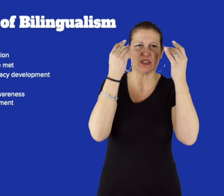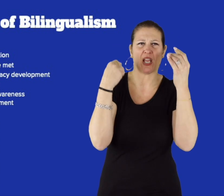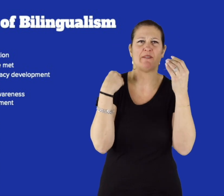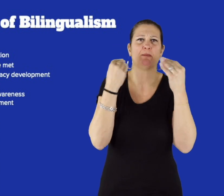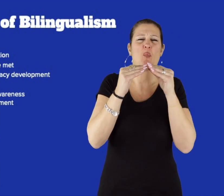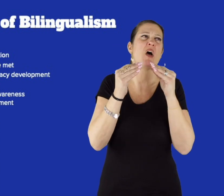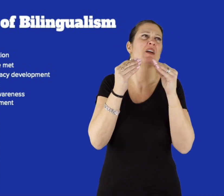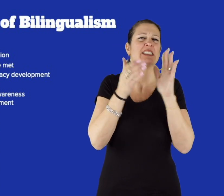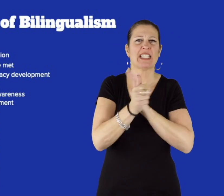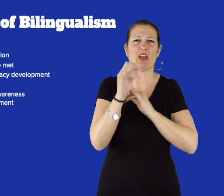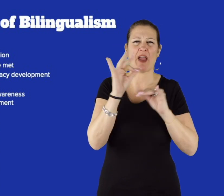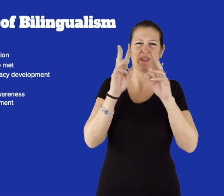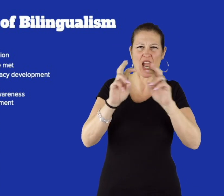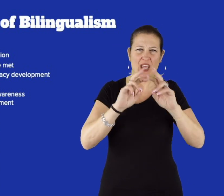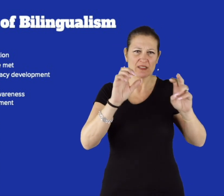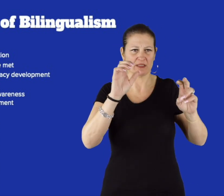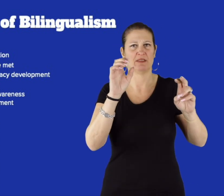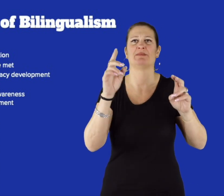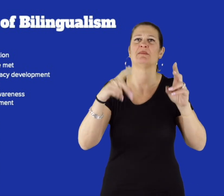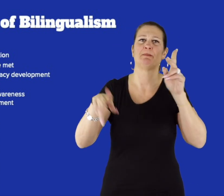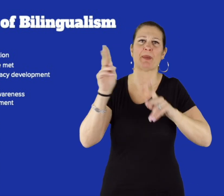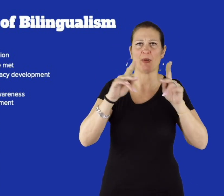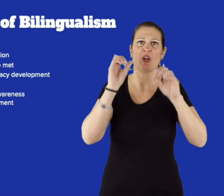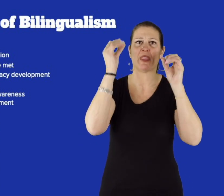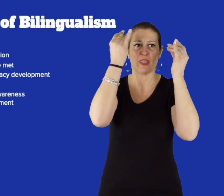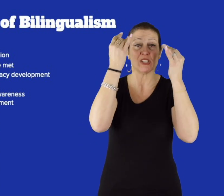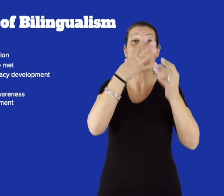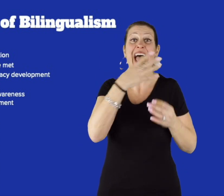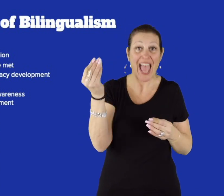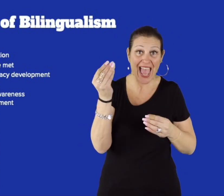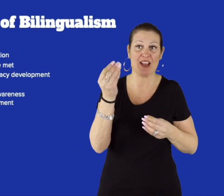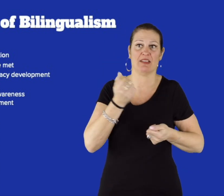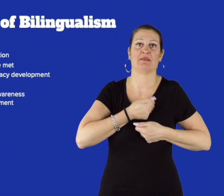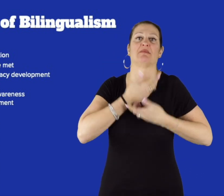and critical thinking skills. Not only do bilingual individuals have a deeper level